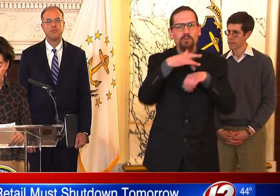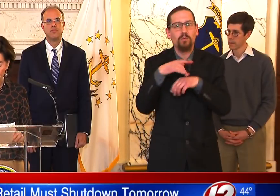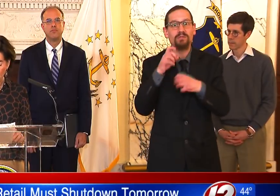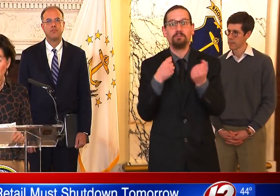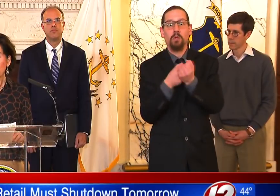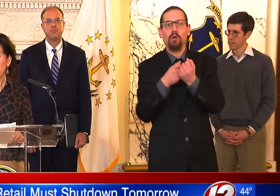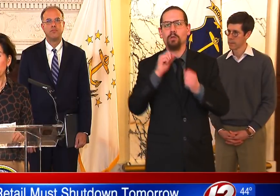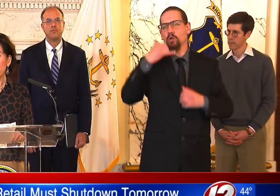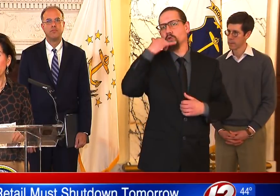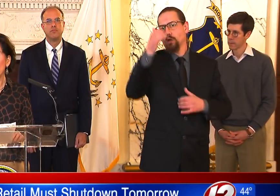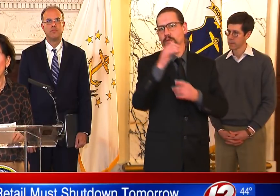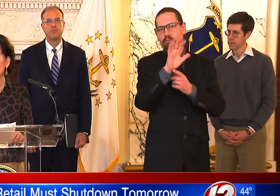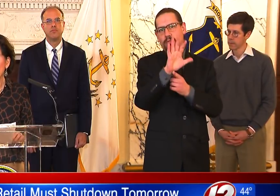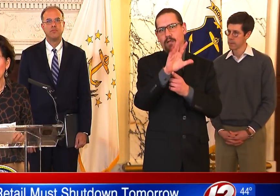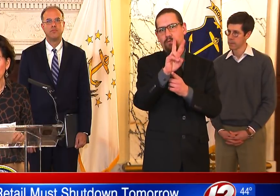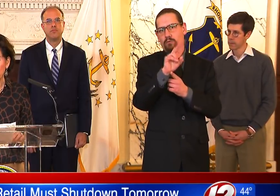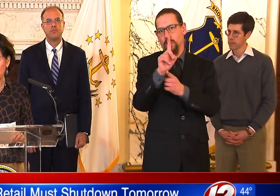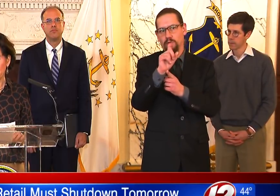WE'LL GIVE YOU A HAND.